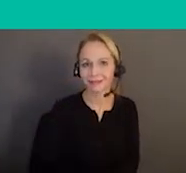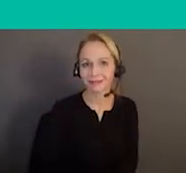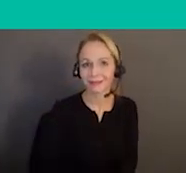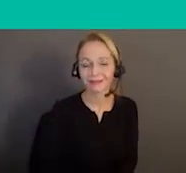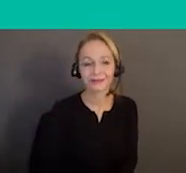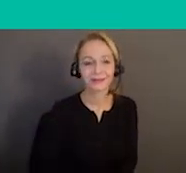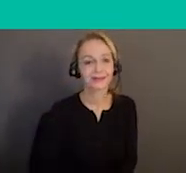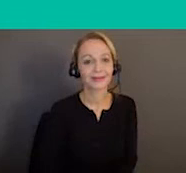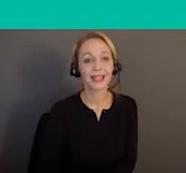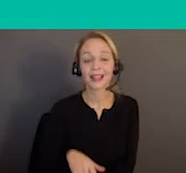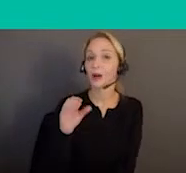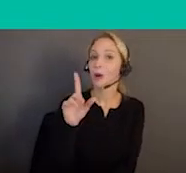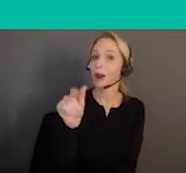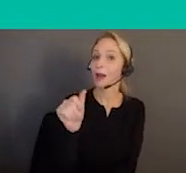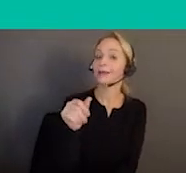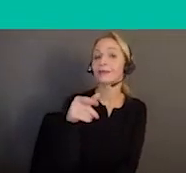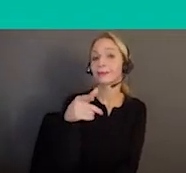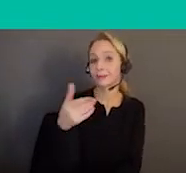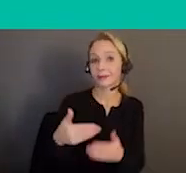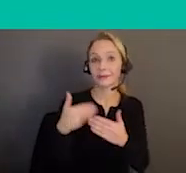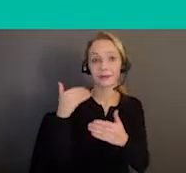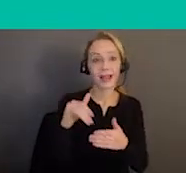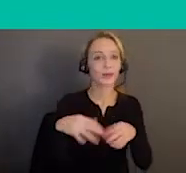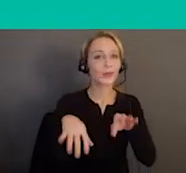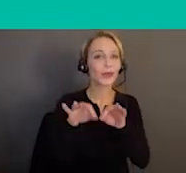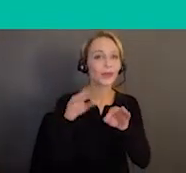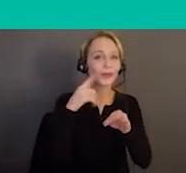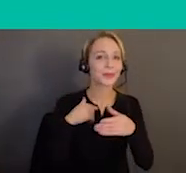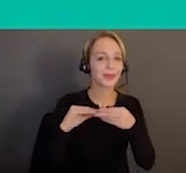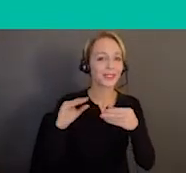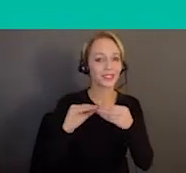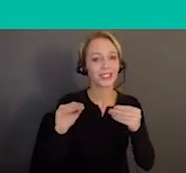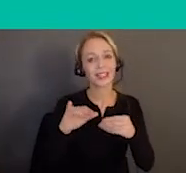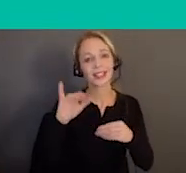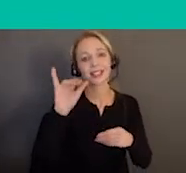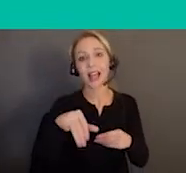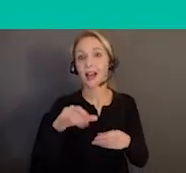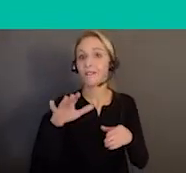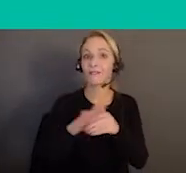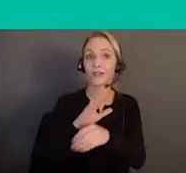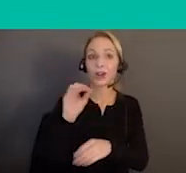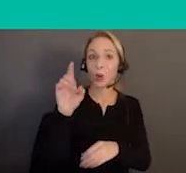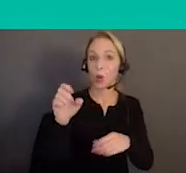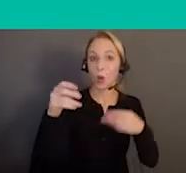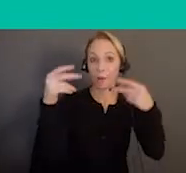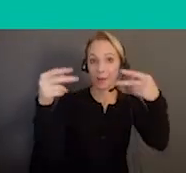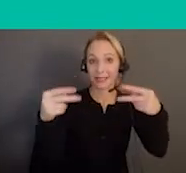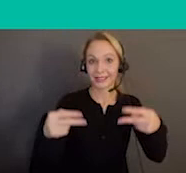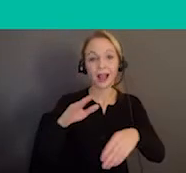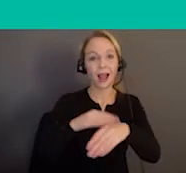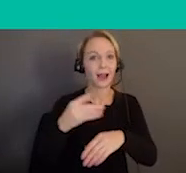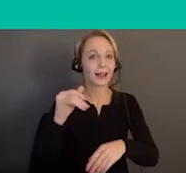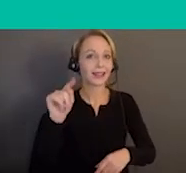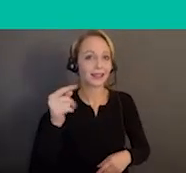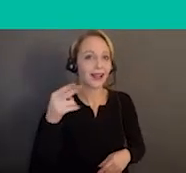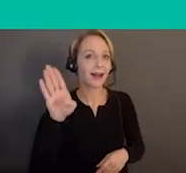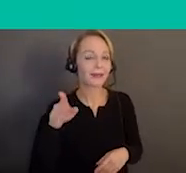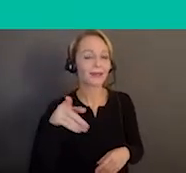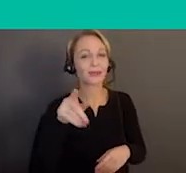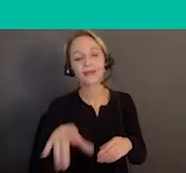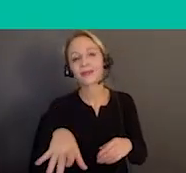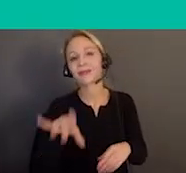BEFORE THAT, IT'S WORTH MENG MENTIONING THAT THE